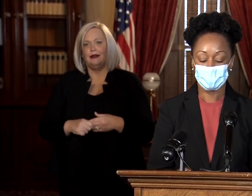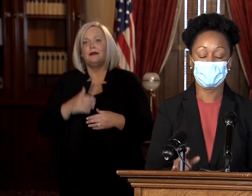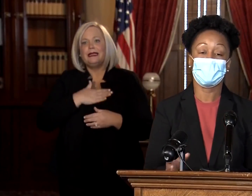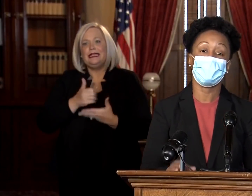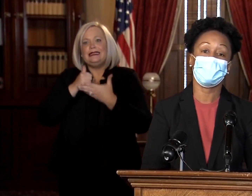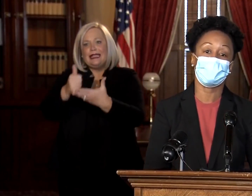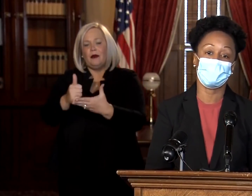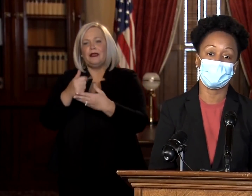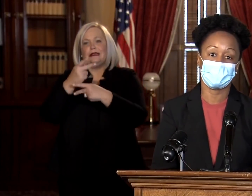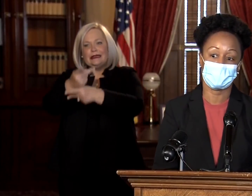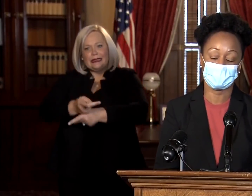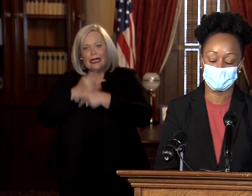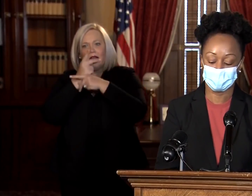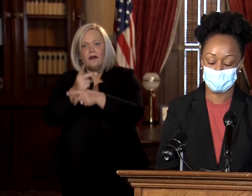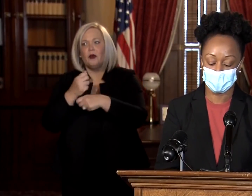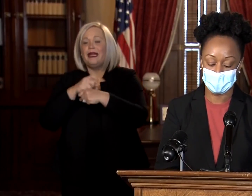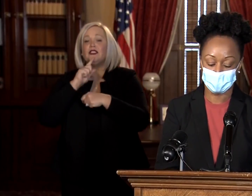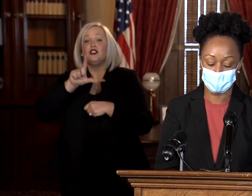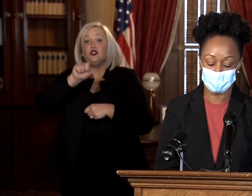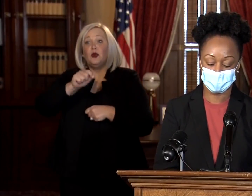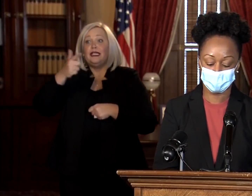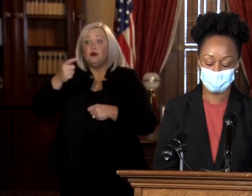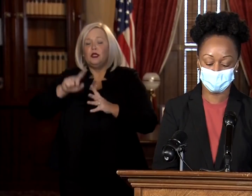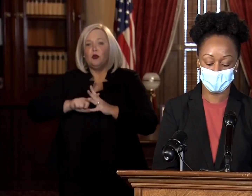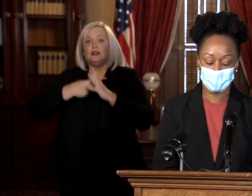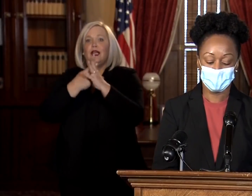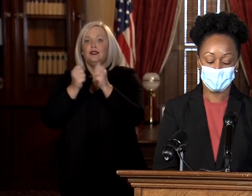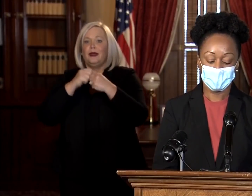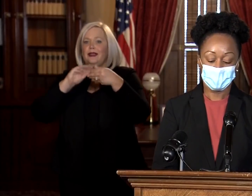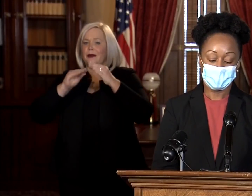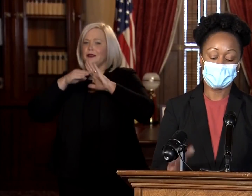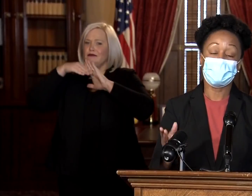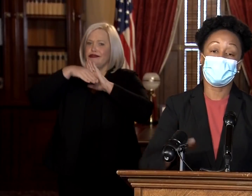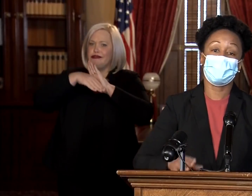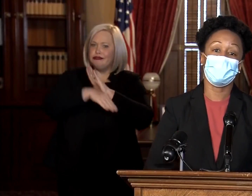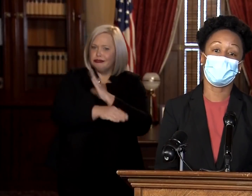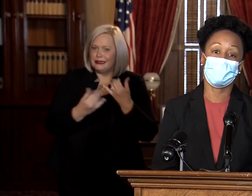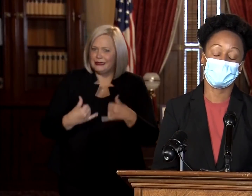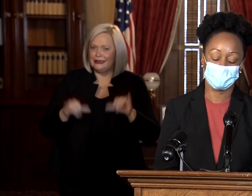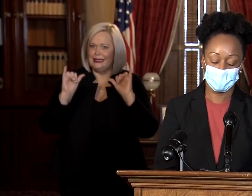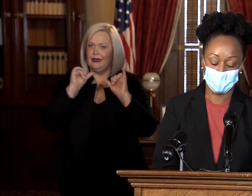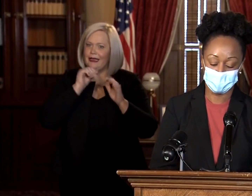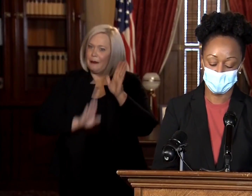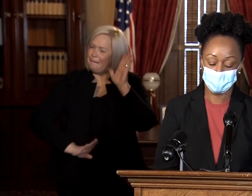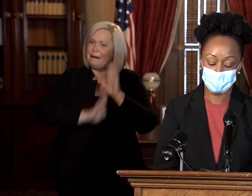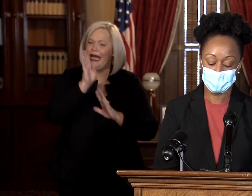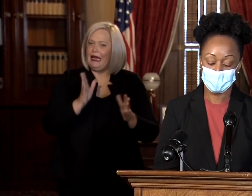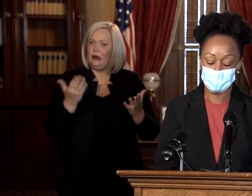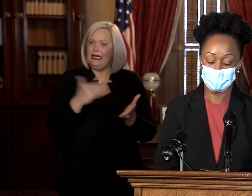of this holiday season and give ourselves the strongest start to ourselves the strongest start to 2021, without a surge in cases 2021, without a surge in cases from the holidays.